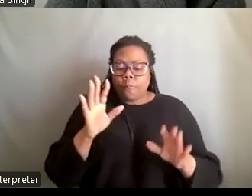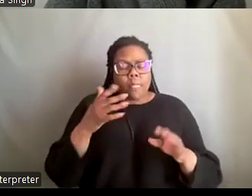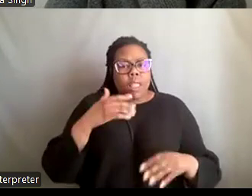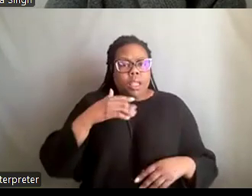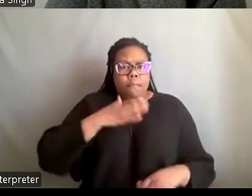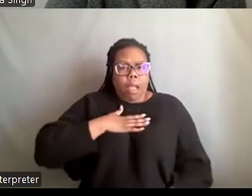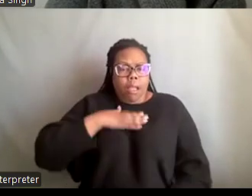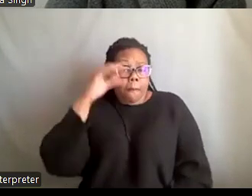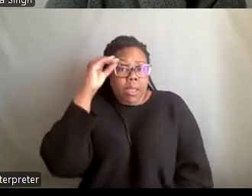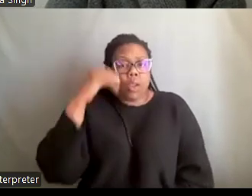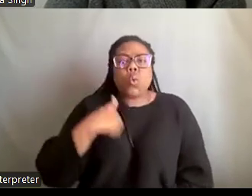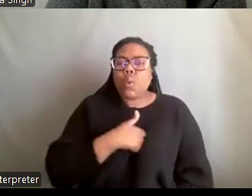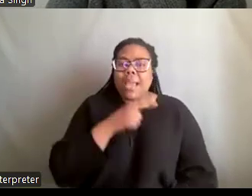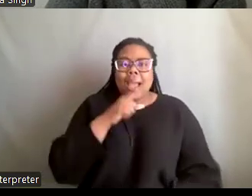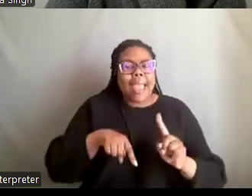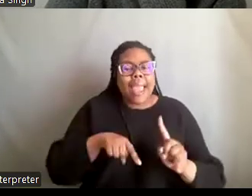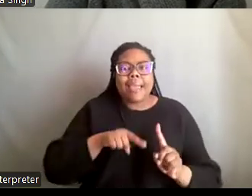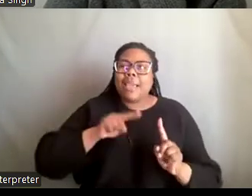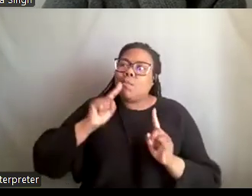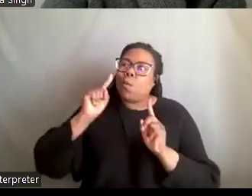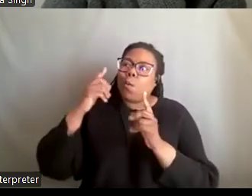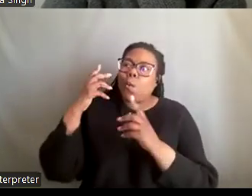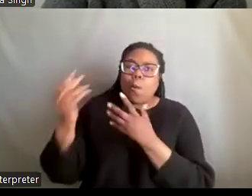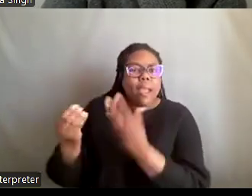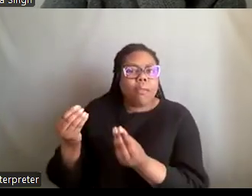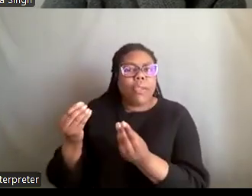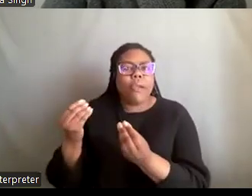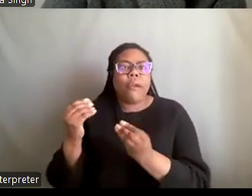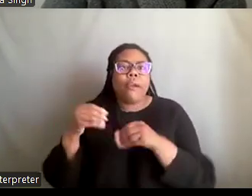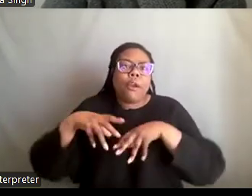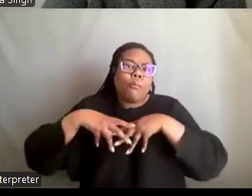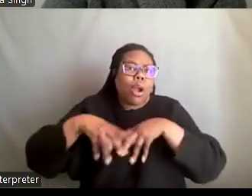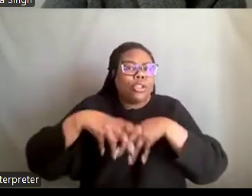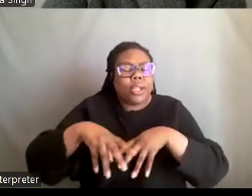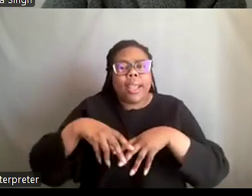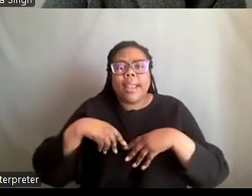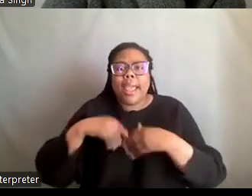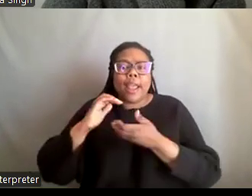sustained ways of -- to me, we can't keep going out there